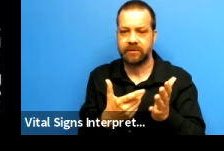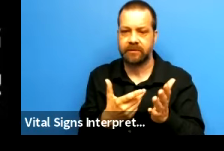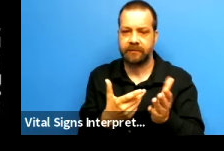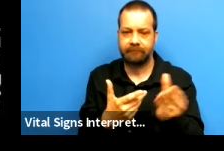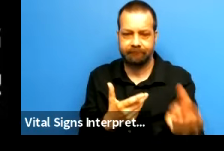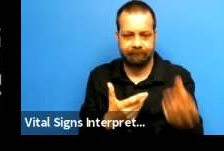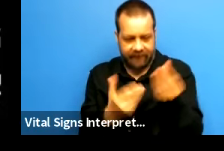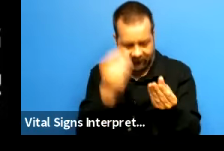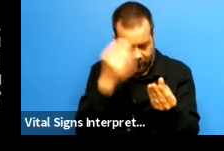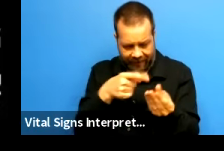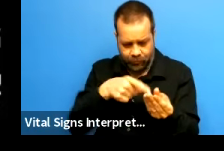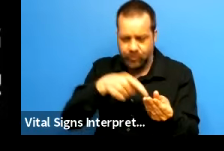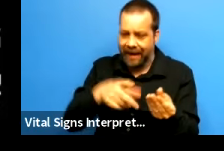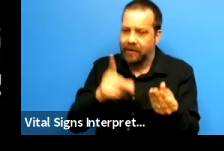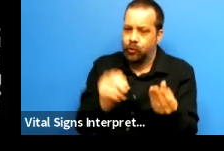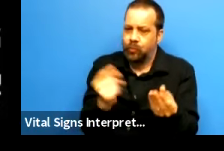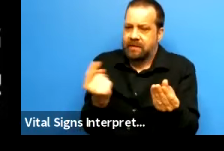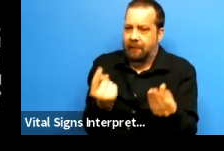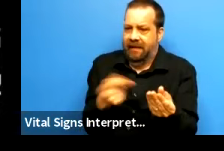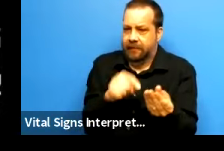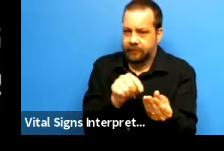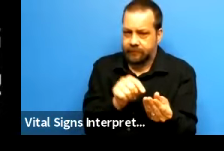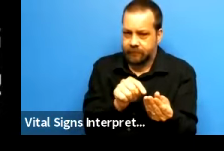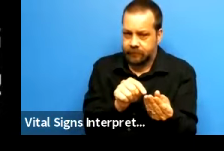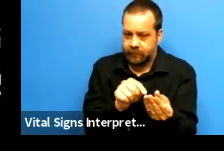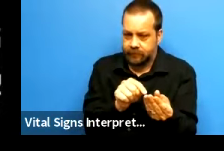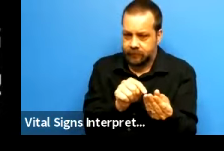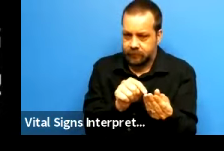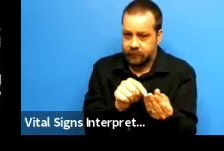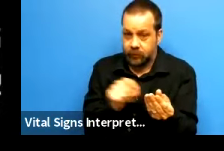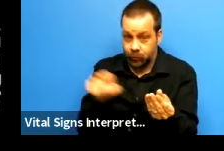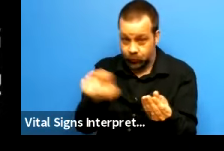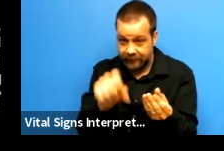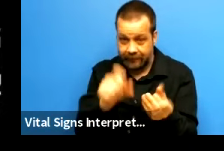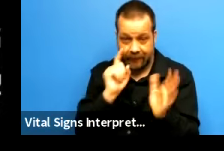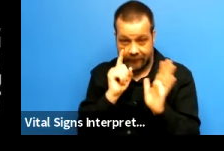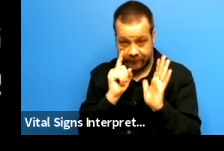So we want you as a participant to be able to identify